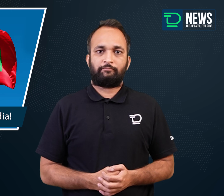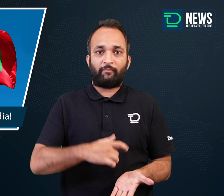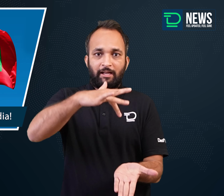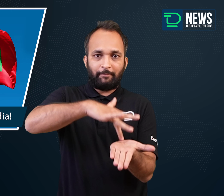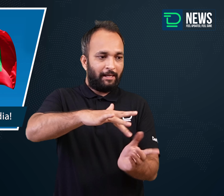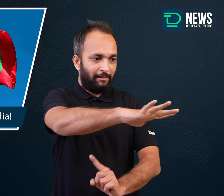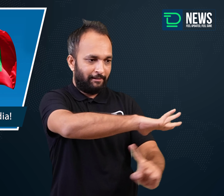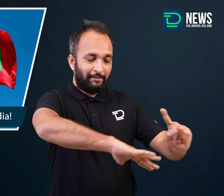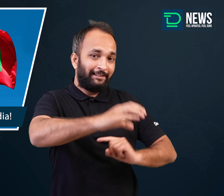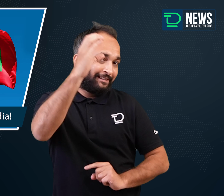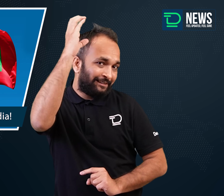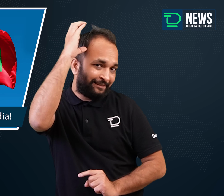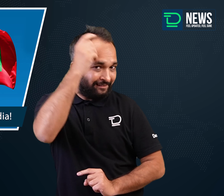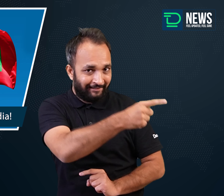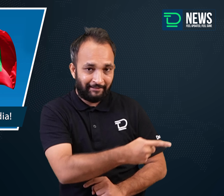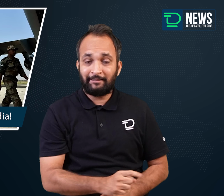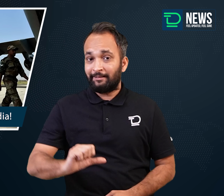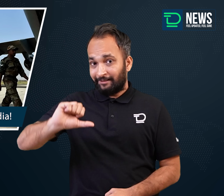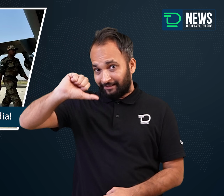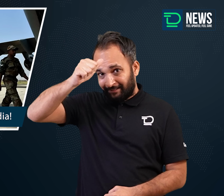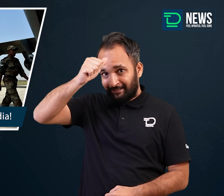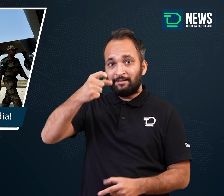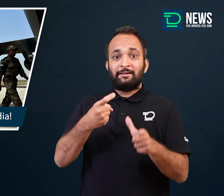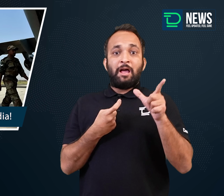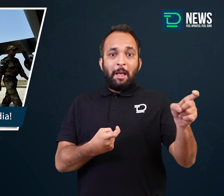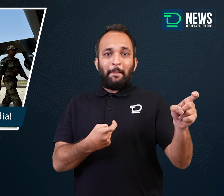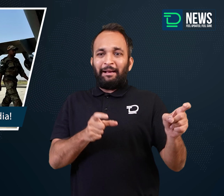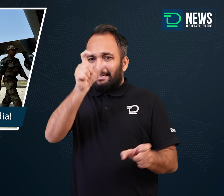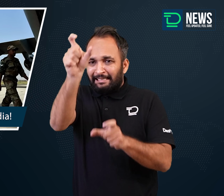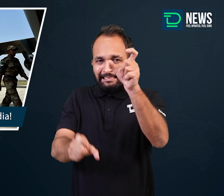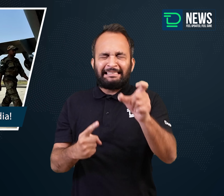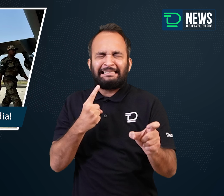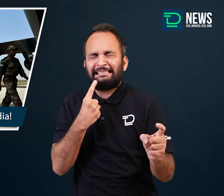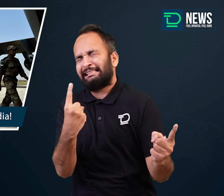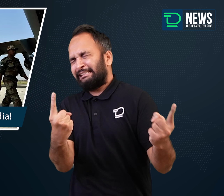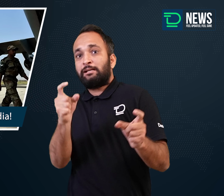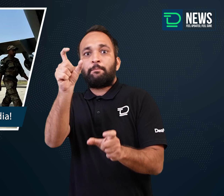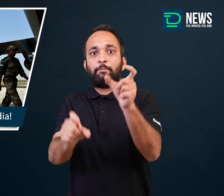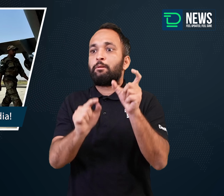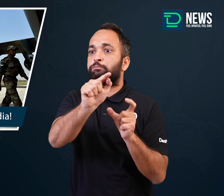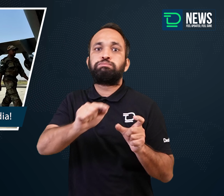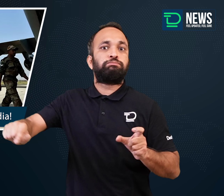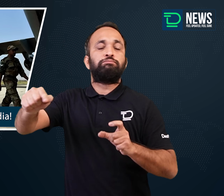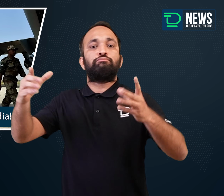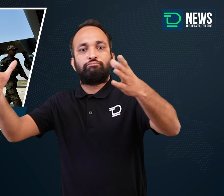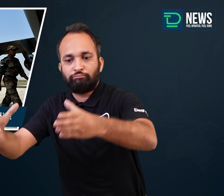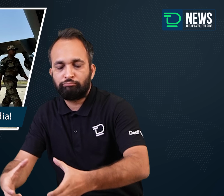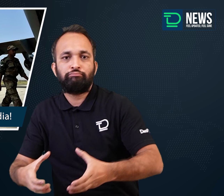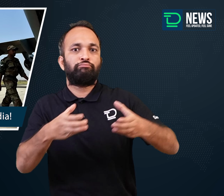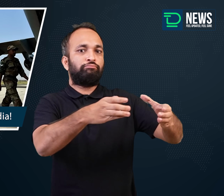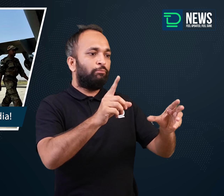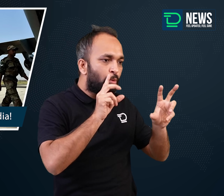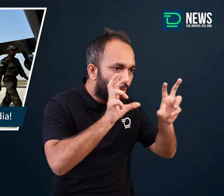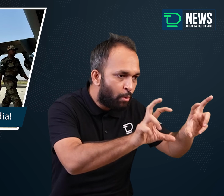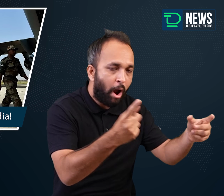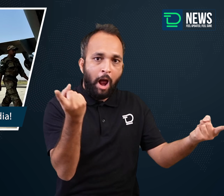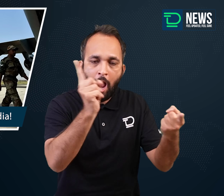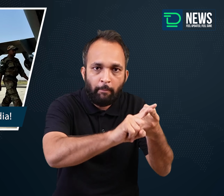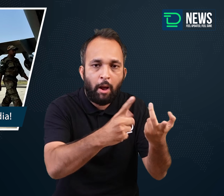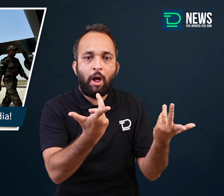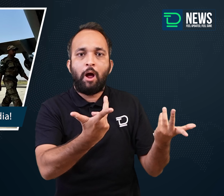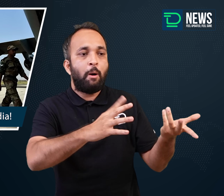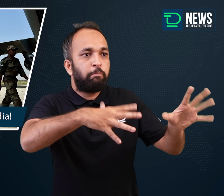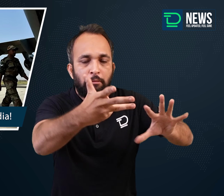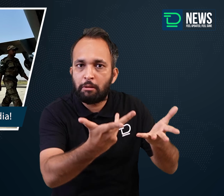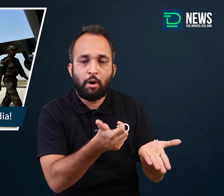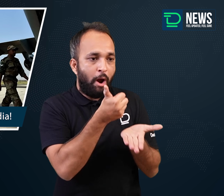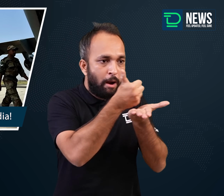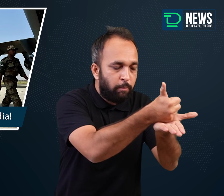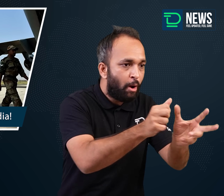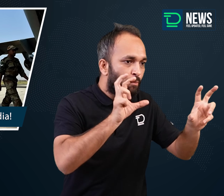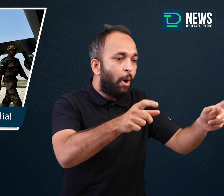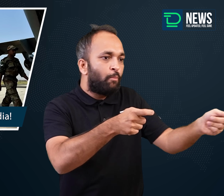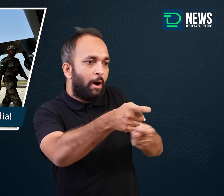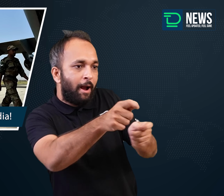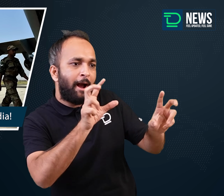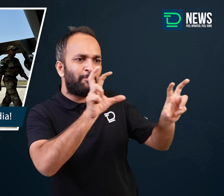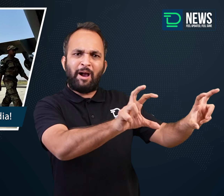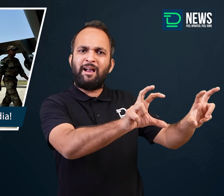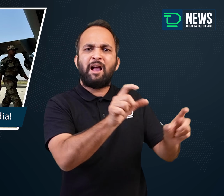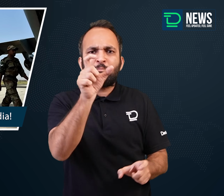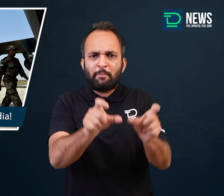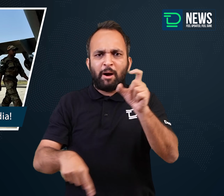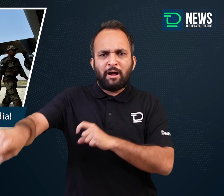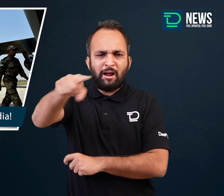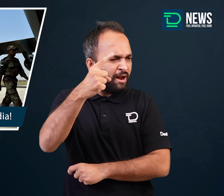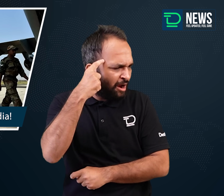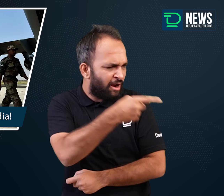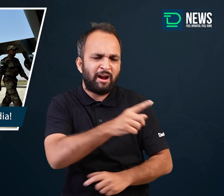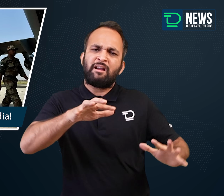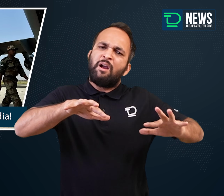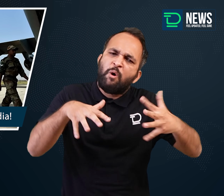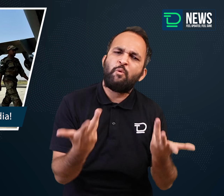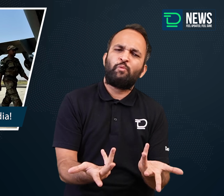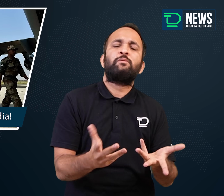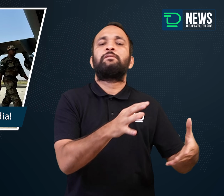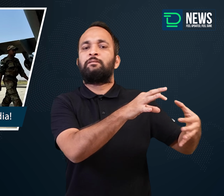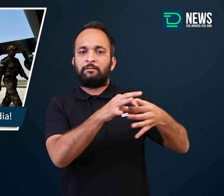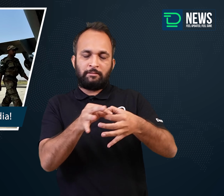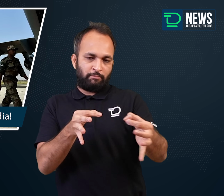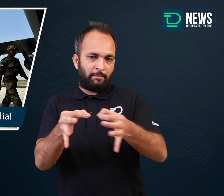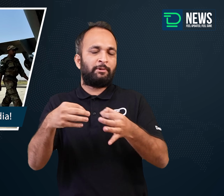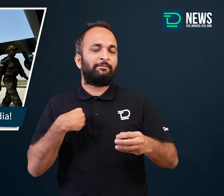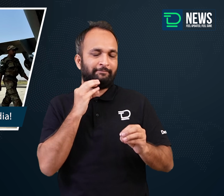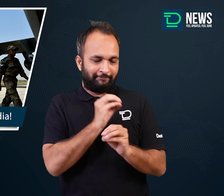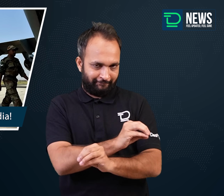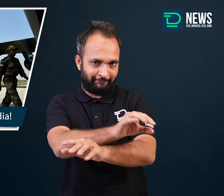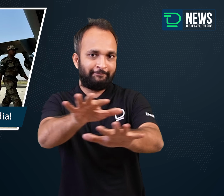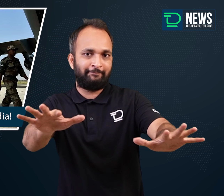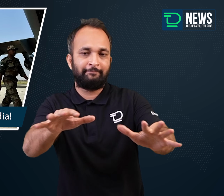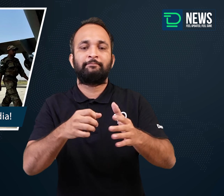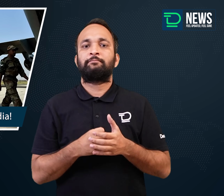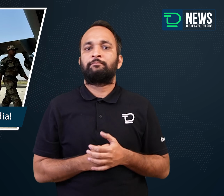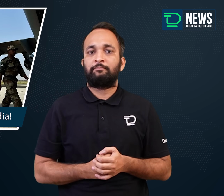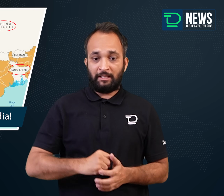Did you all think about why our Indian military is in the Maldives? Let me explain.